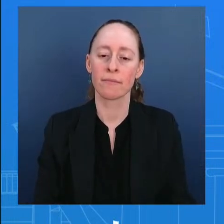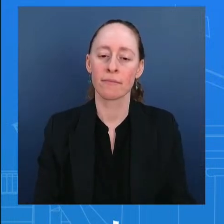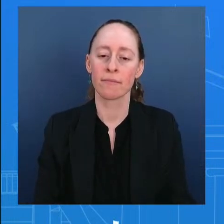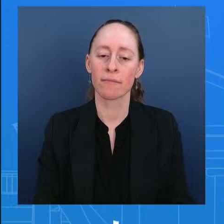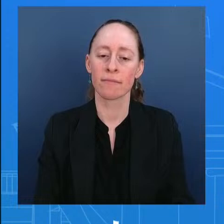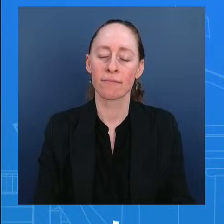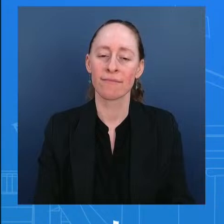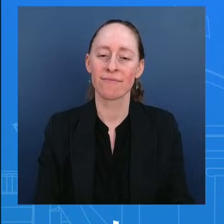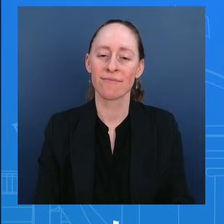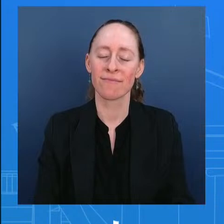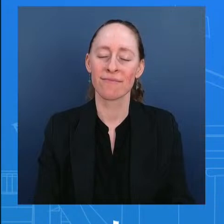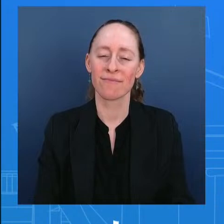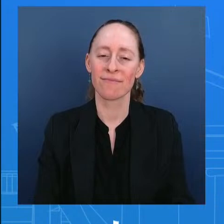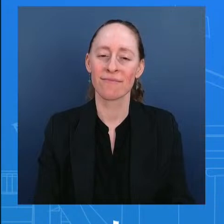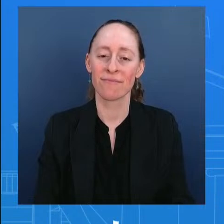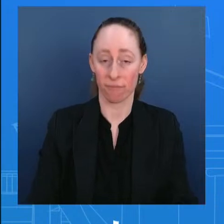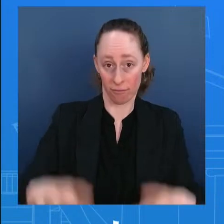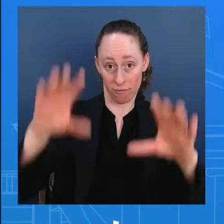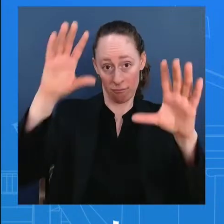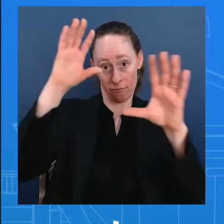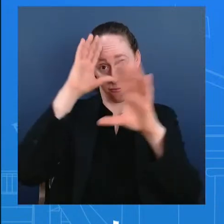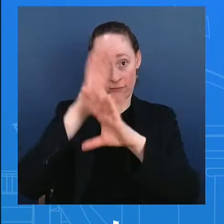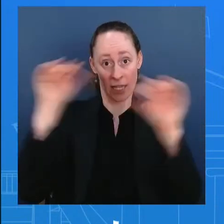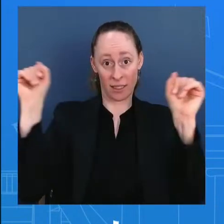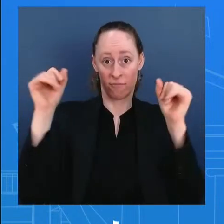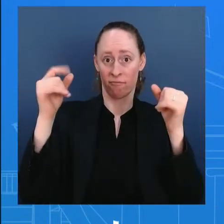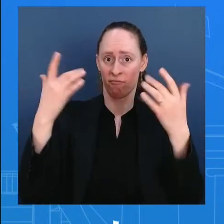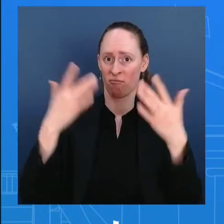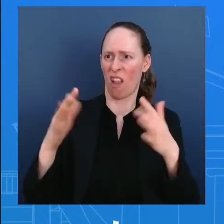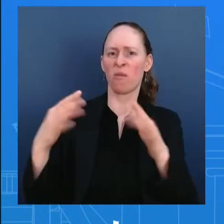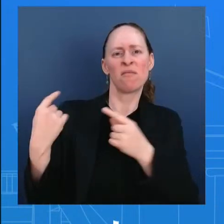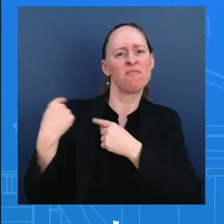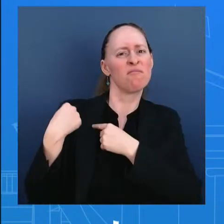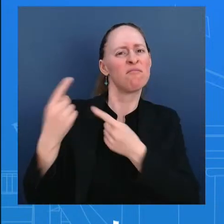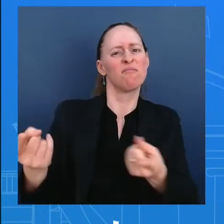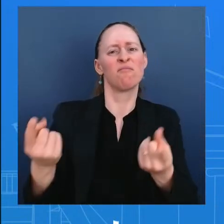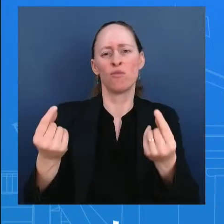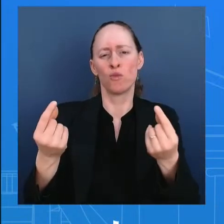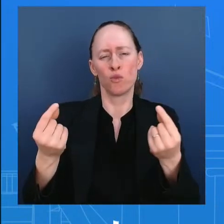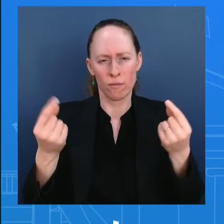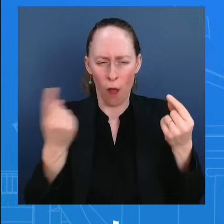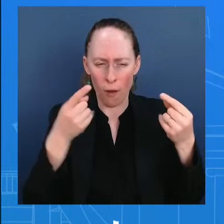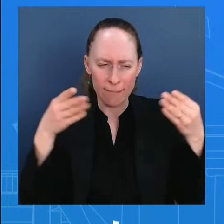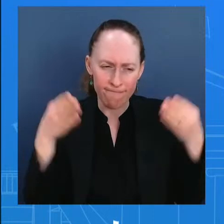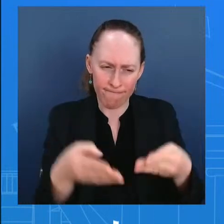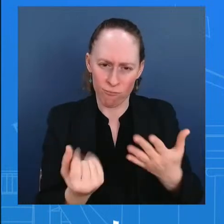is continue to focus on the American people, continue to deliver on critical investments